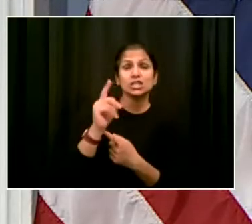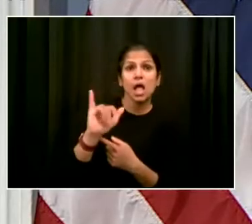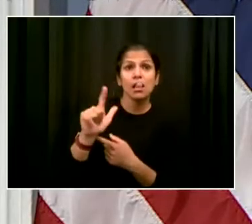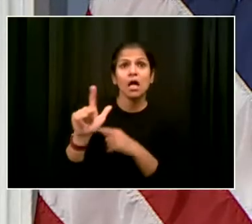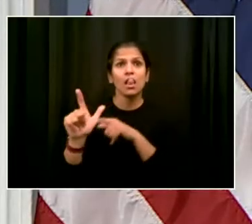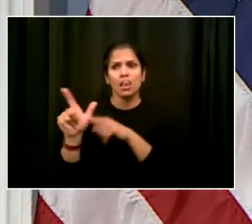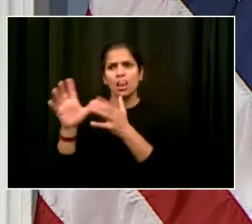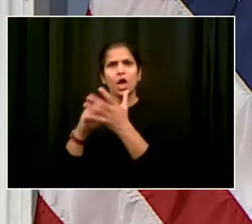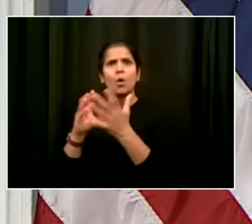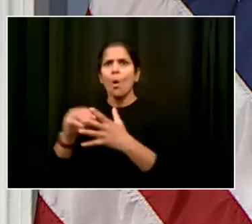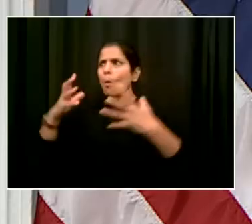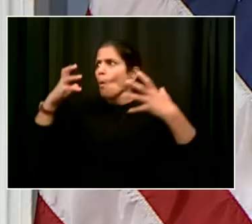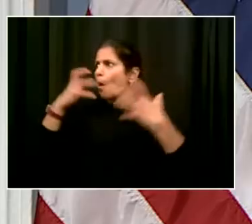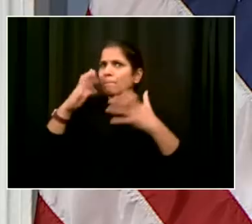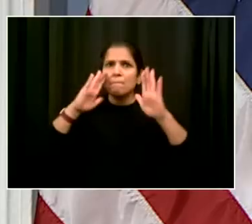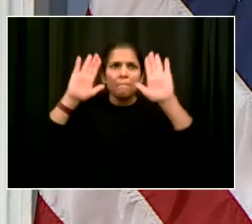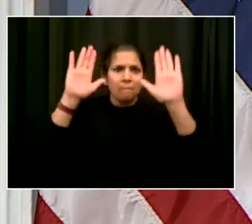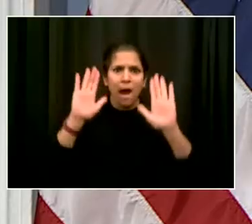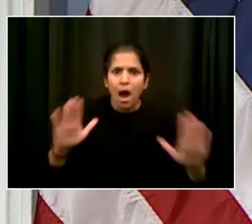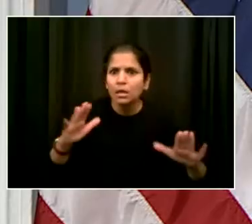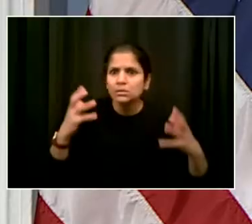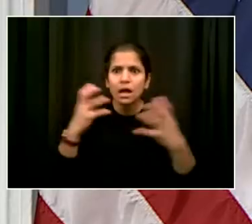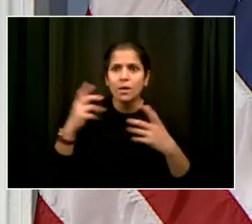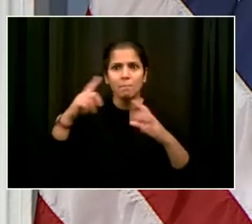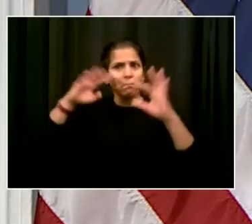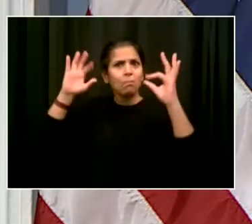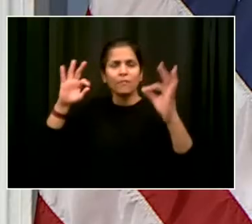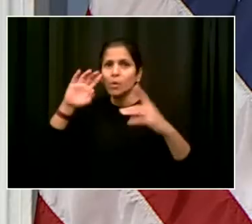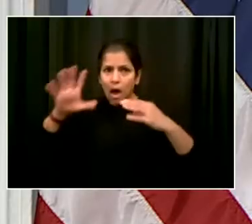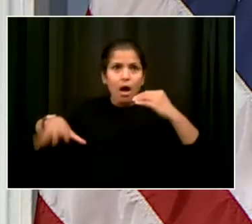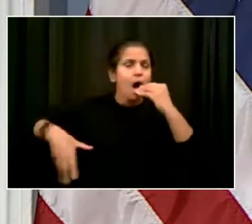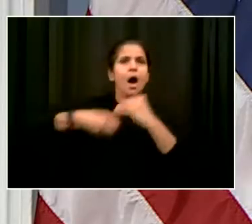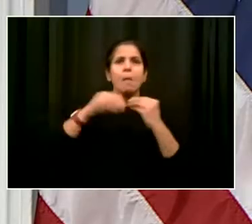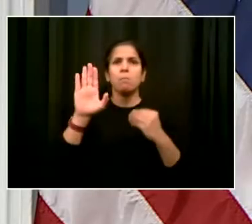WHILE USED IN CONJUNCTION WITH